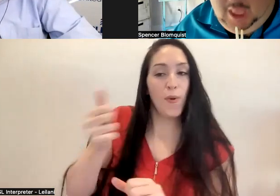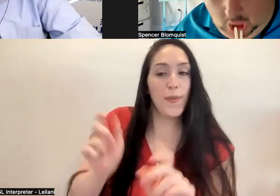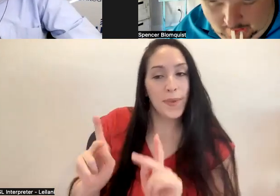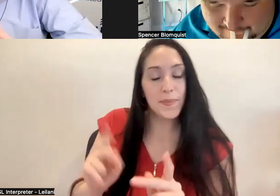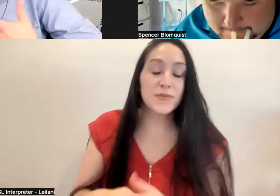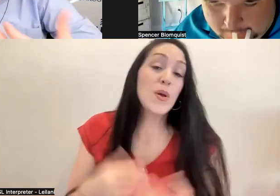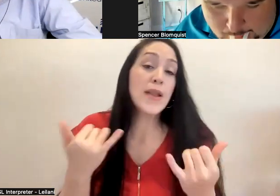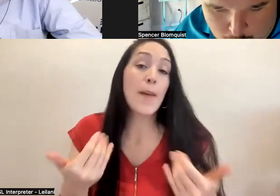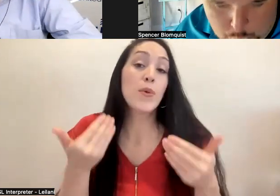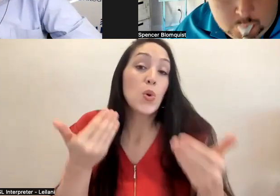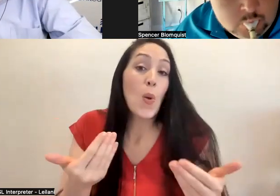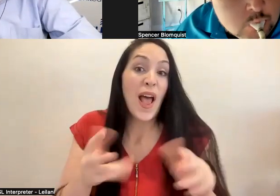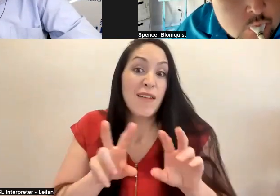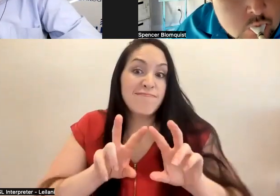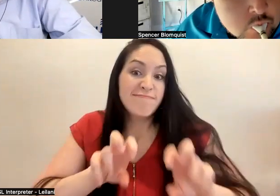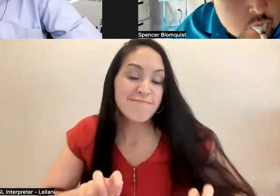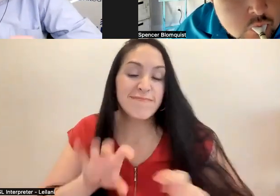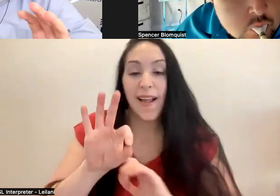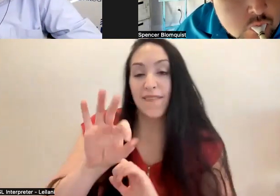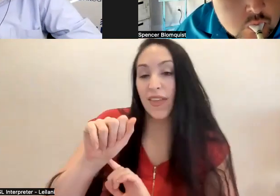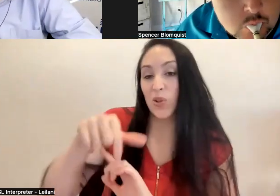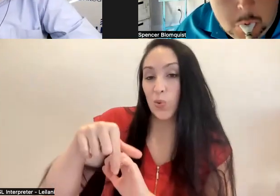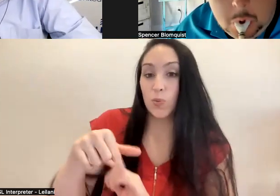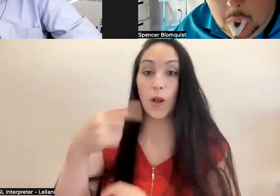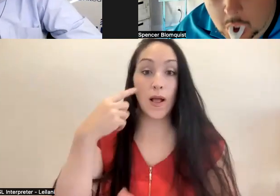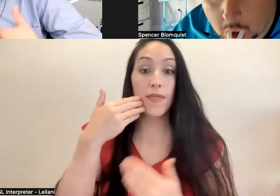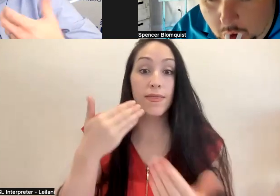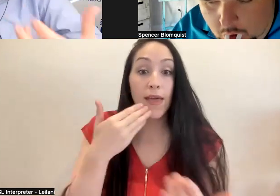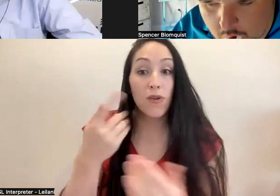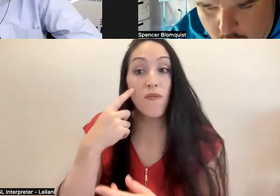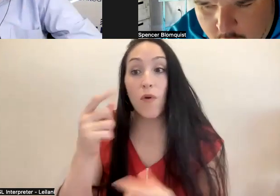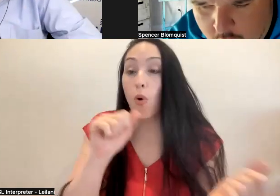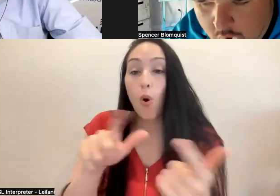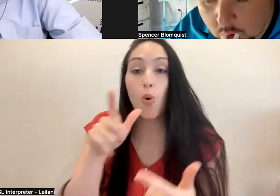11:20:18 Take everybody who's put in a question so far, and answer put questions during the